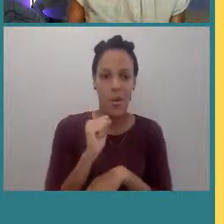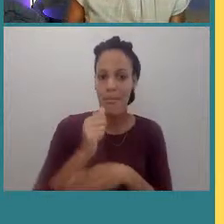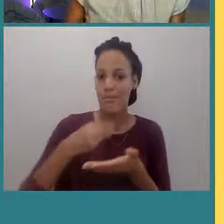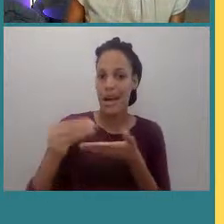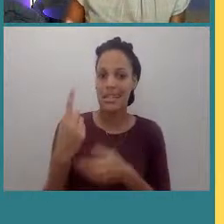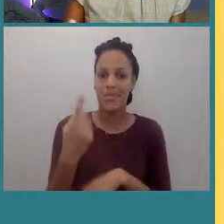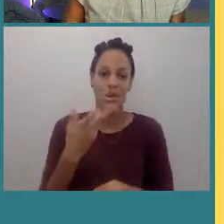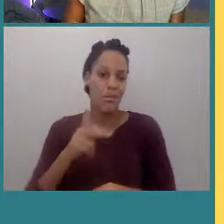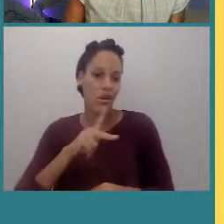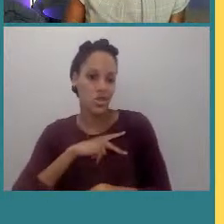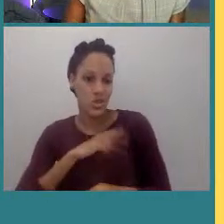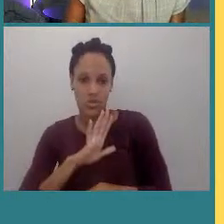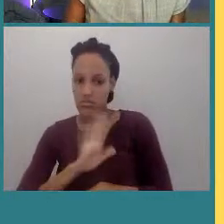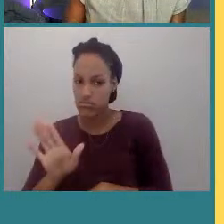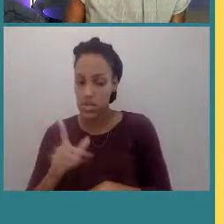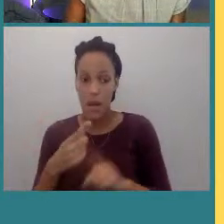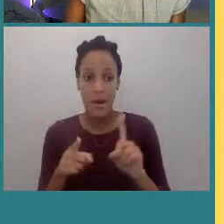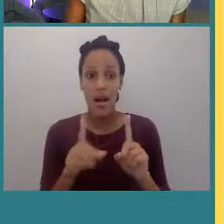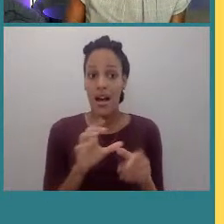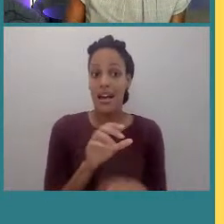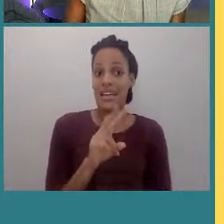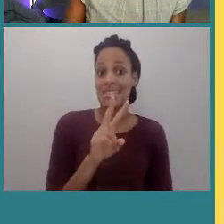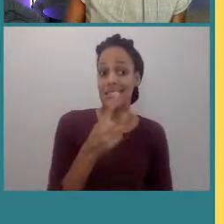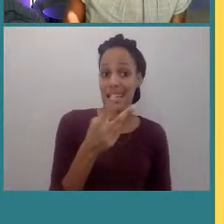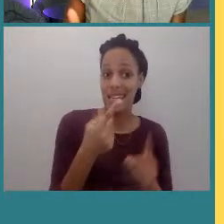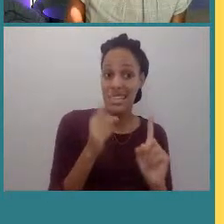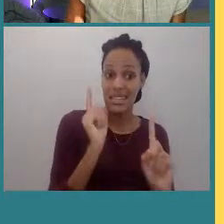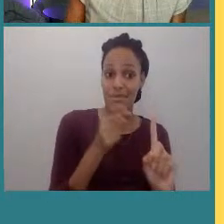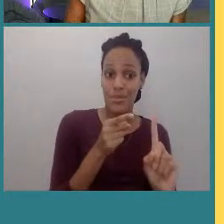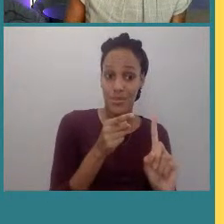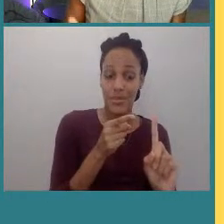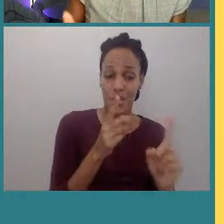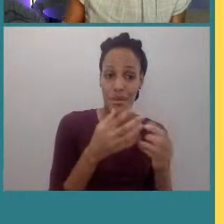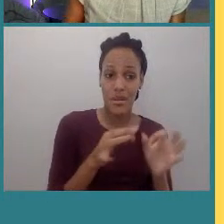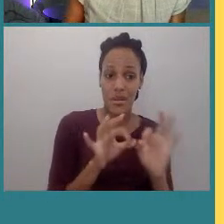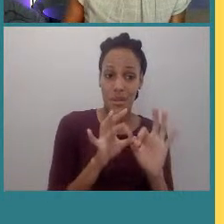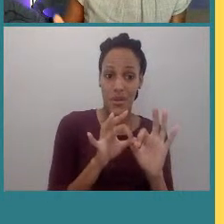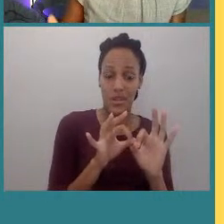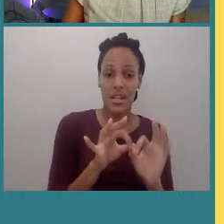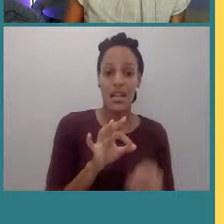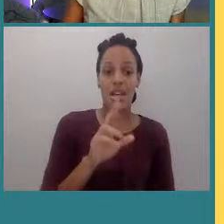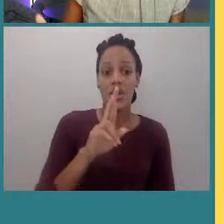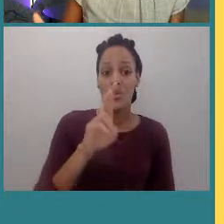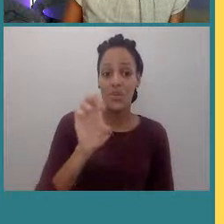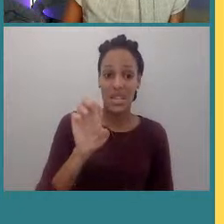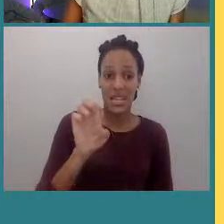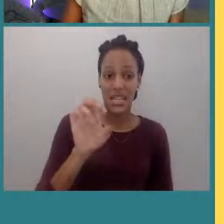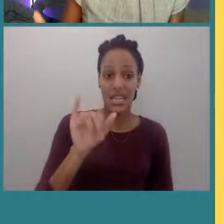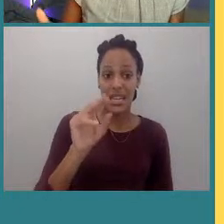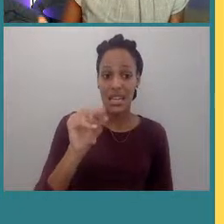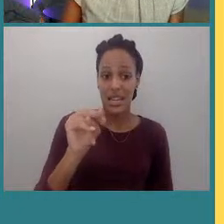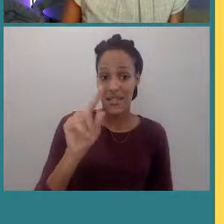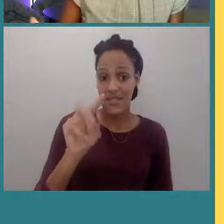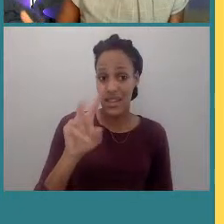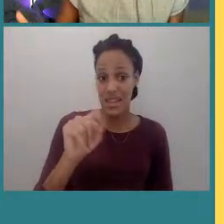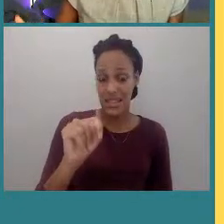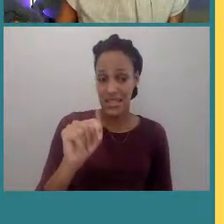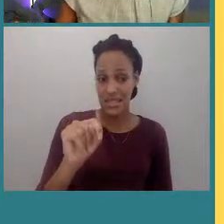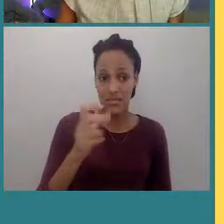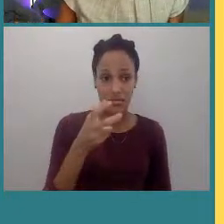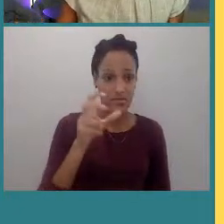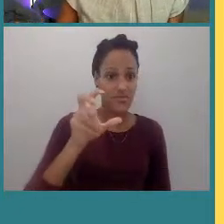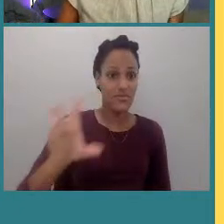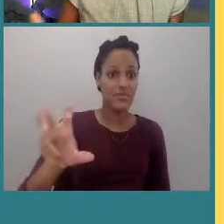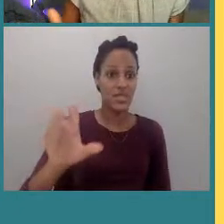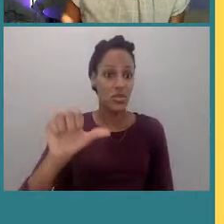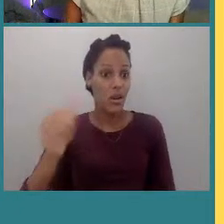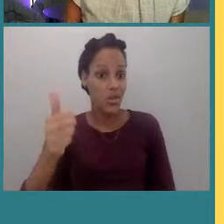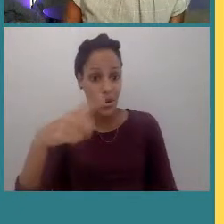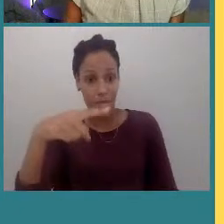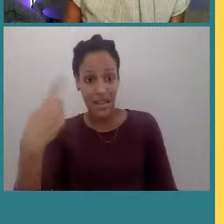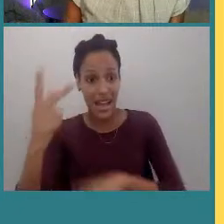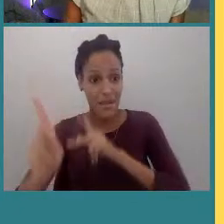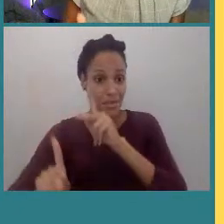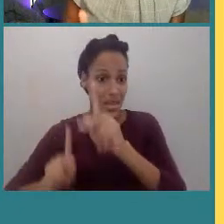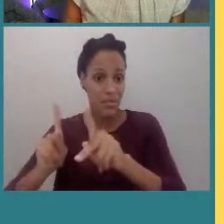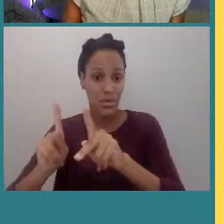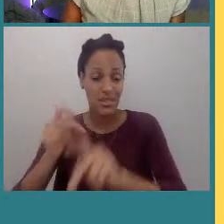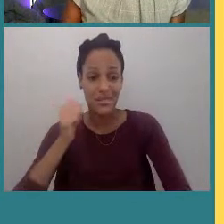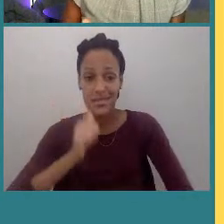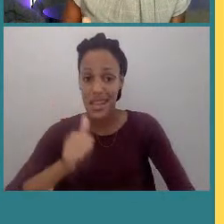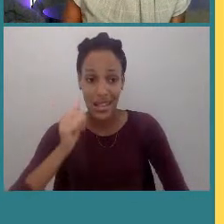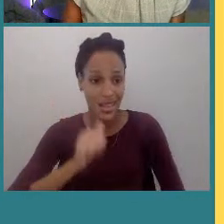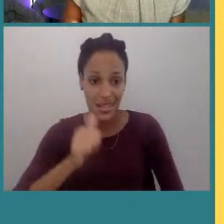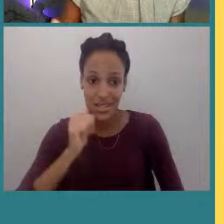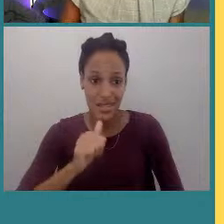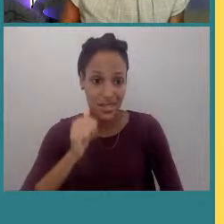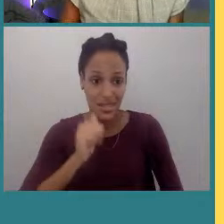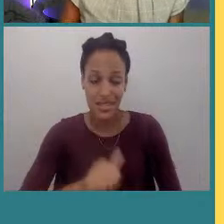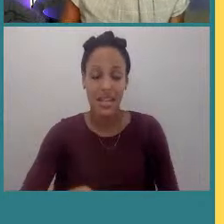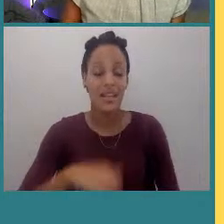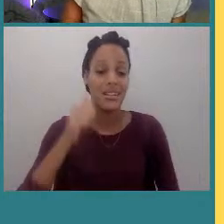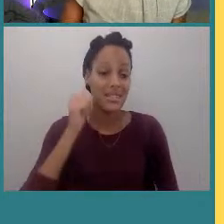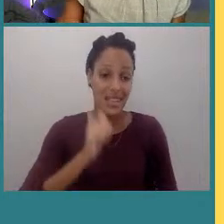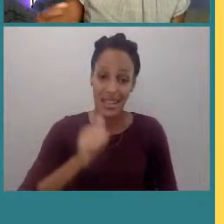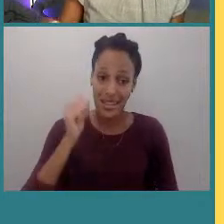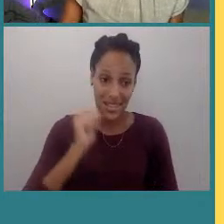The other key which is important is to reinvest into other Black people on a daily basis.